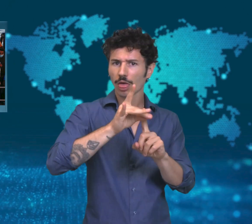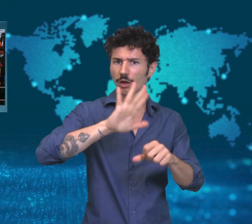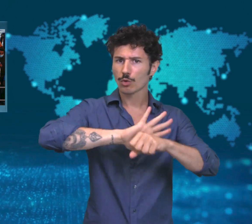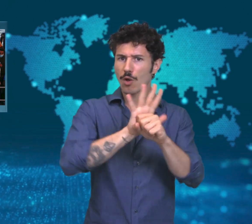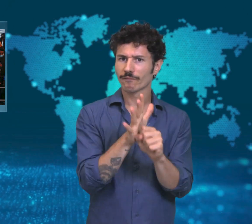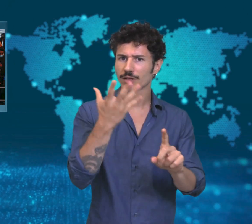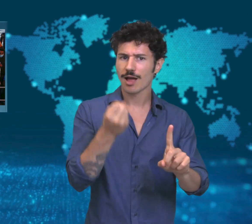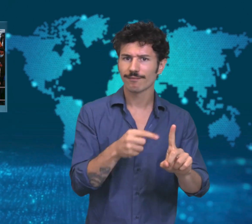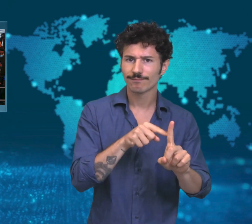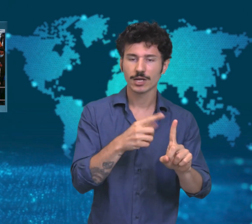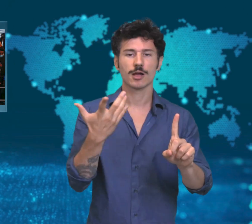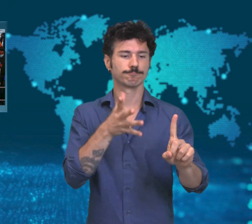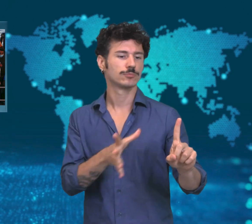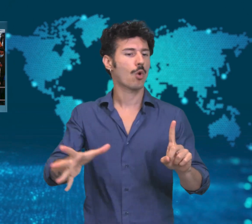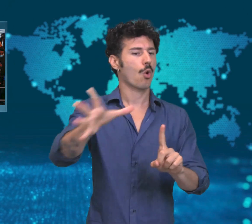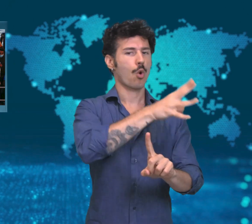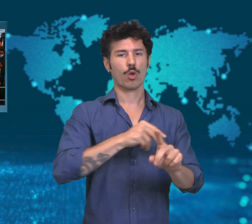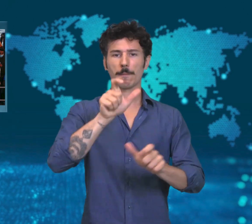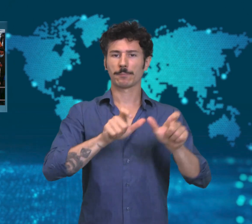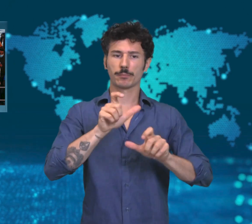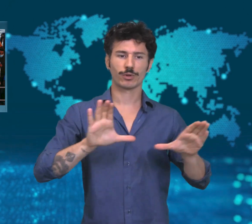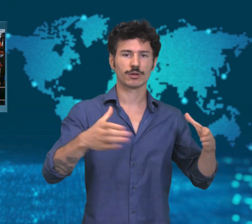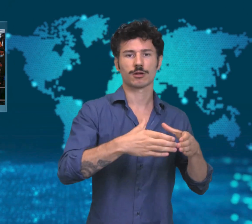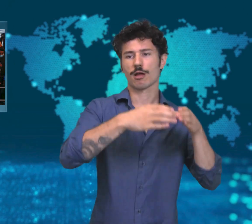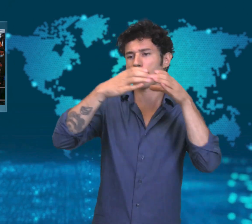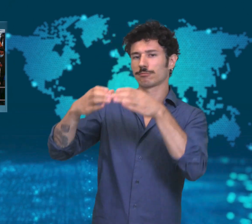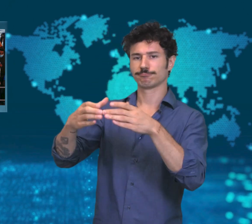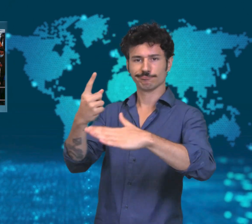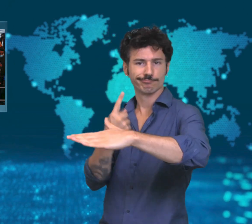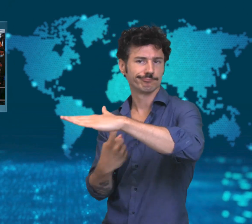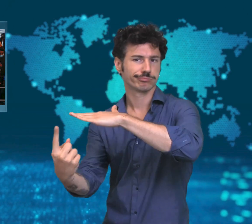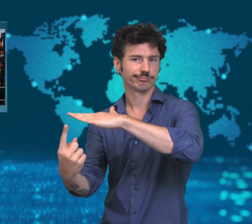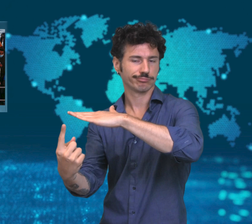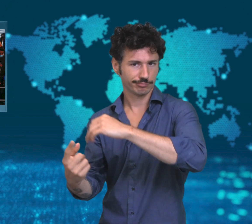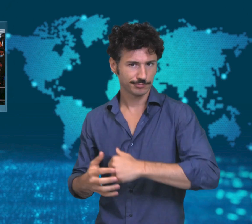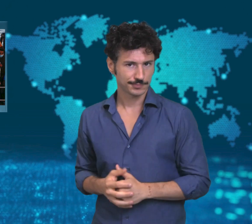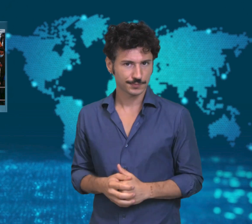the entire group was placed in quarantine.